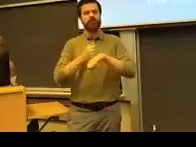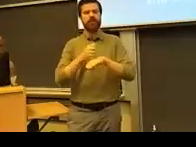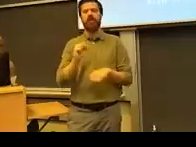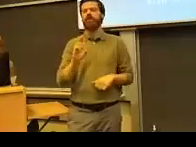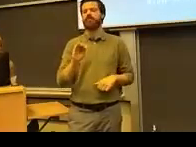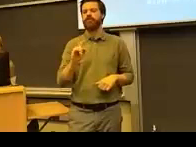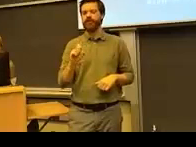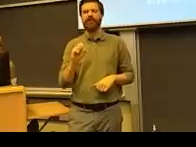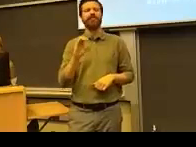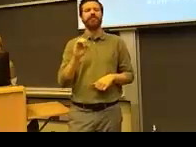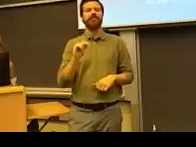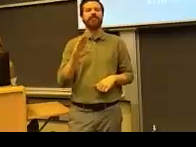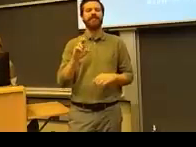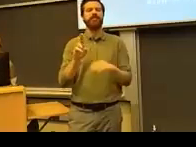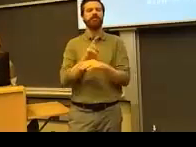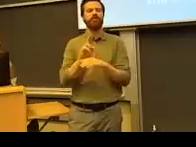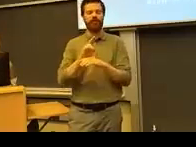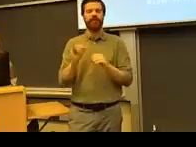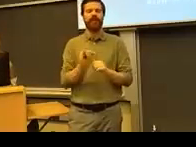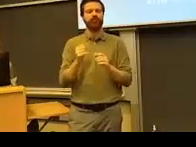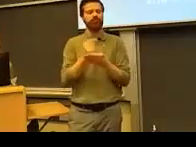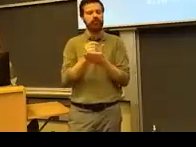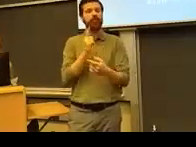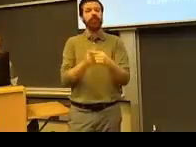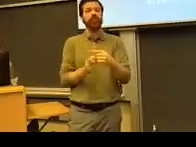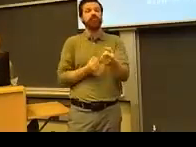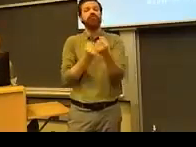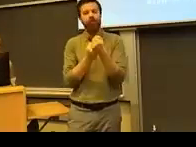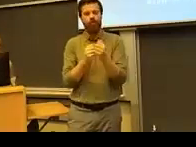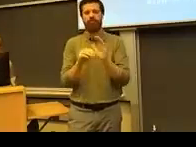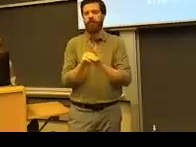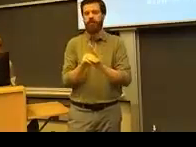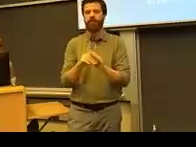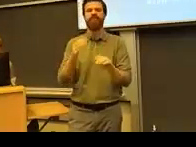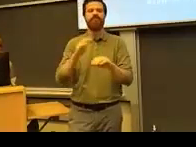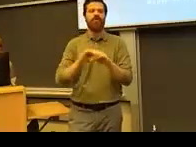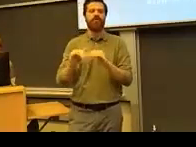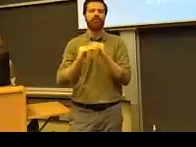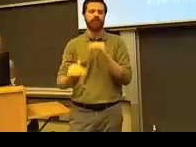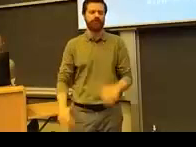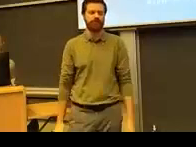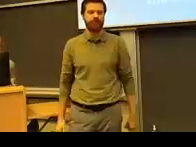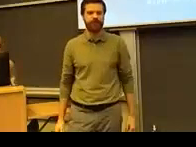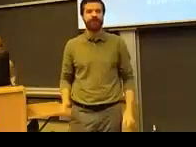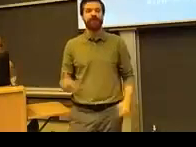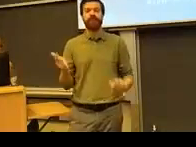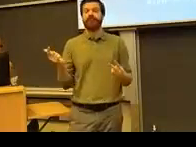use medical management infection treatment and support Court model on the unit um next to Dr